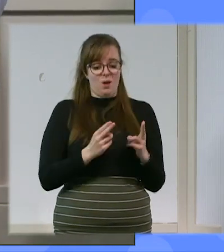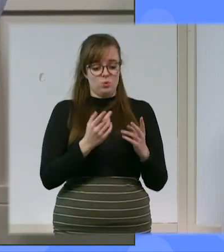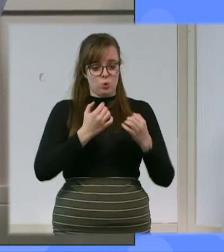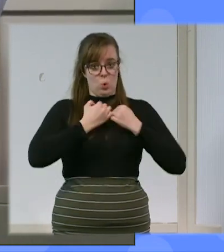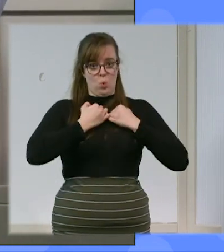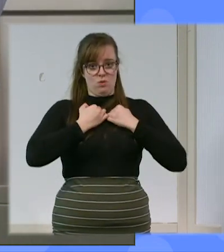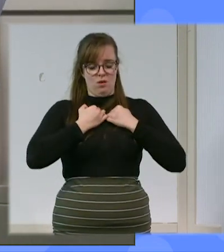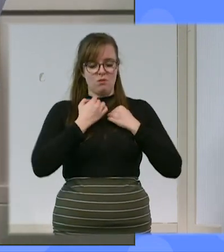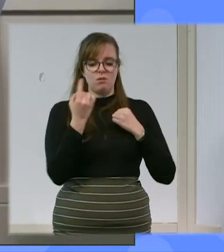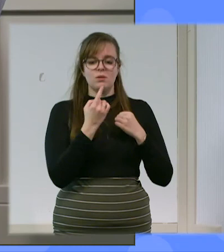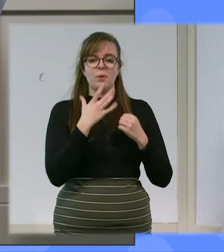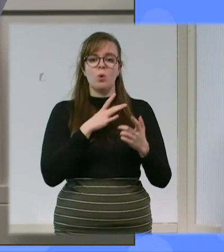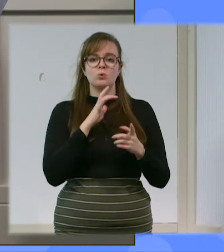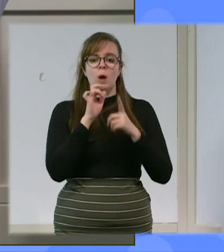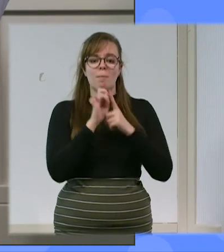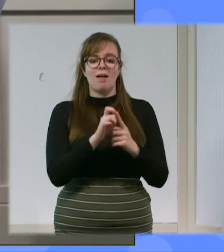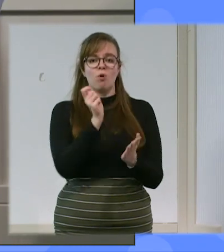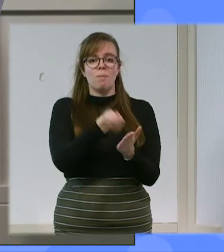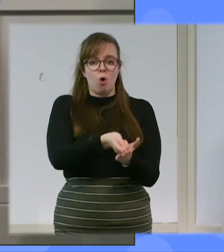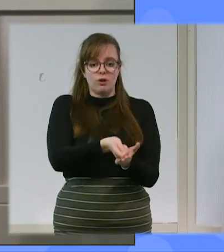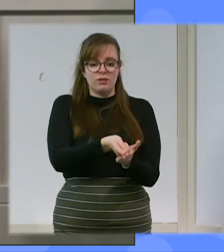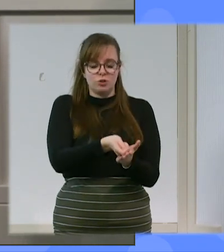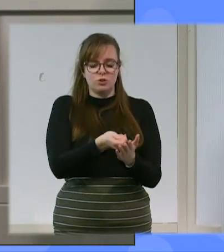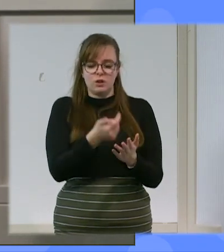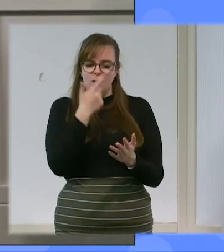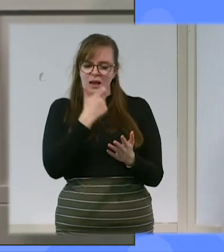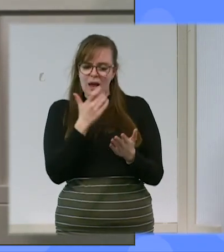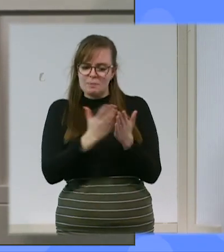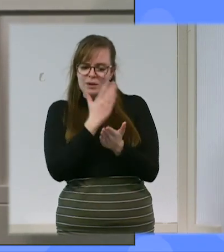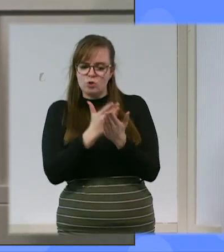getting a mortgage can we insure the mortgage actually captures the cost of